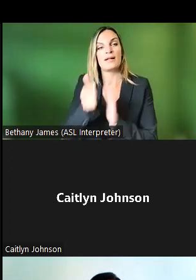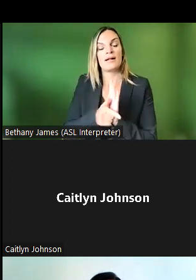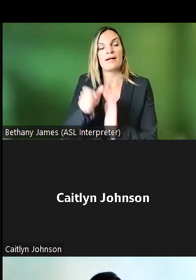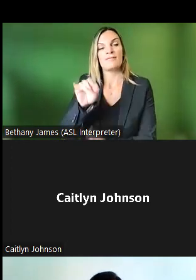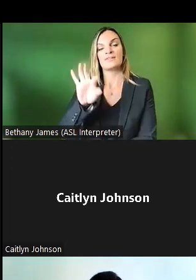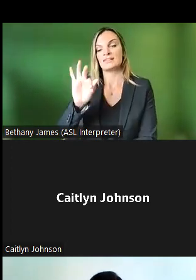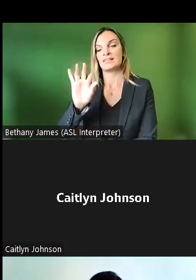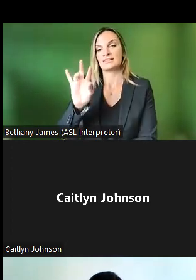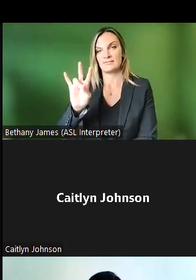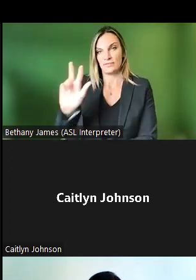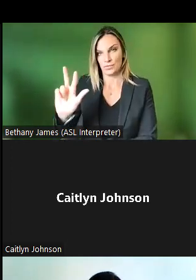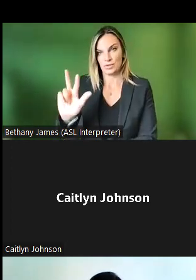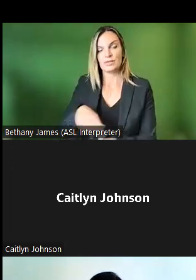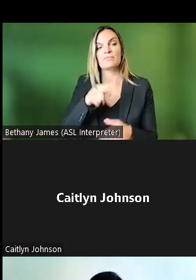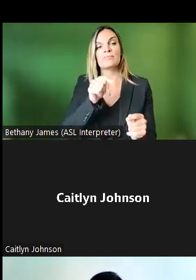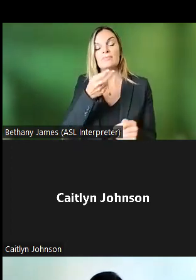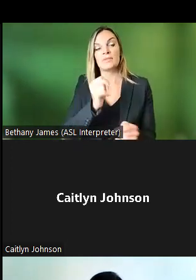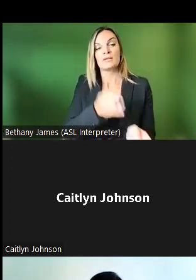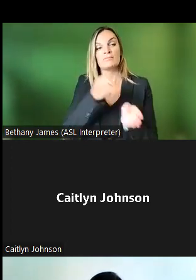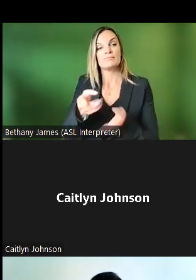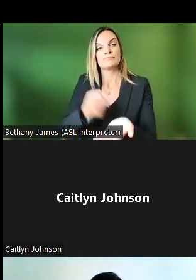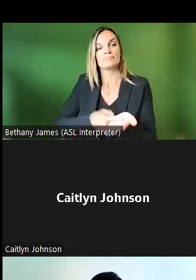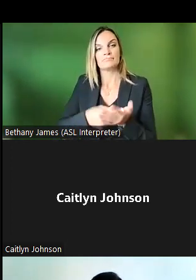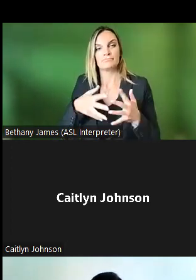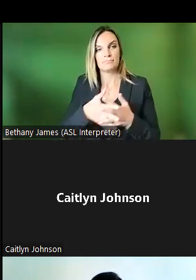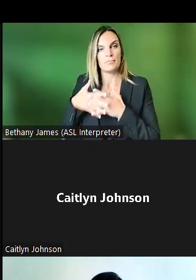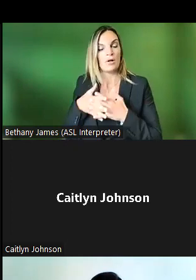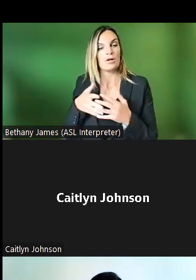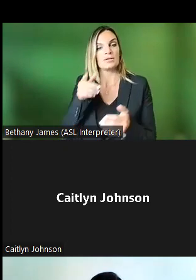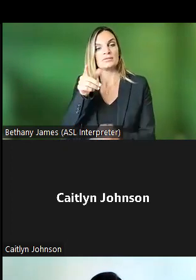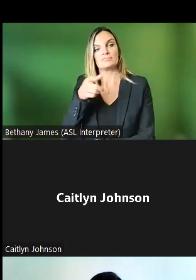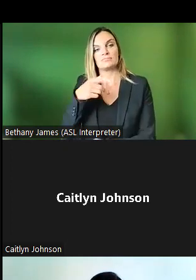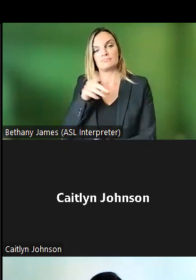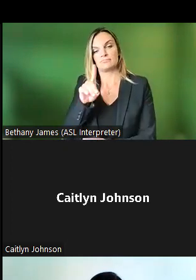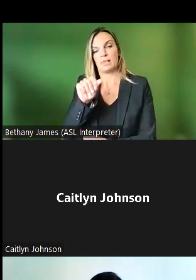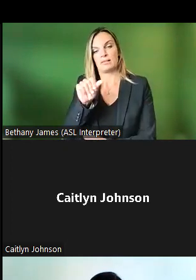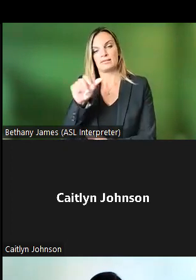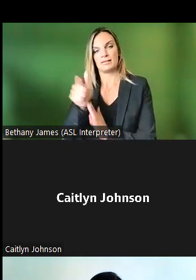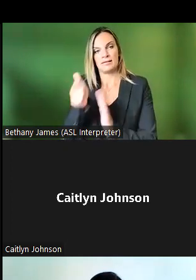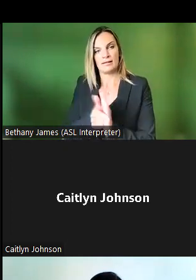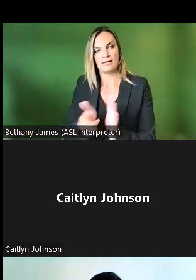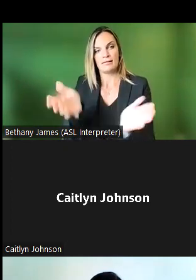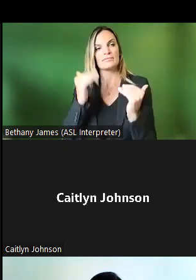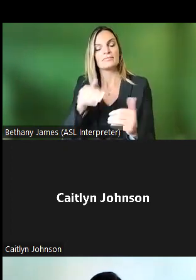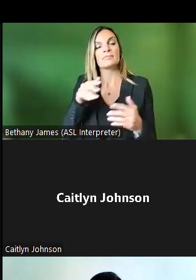We'll move into the Americans with Disabilities Act. And then finally the Michigan Persons With Disabilities Civil Rights Act, and then we'll